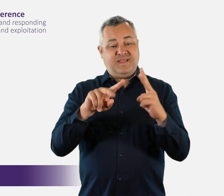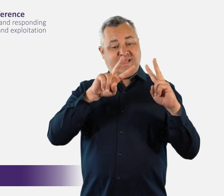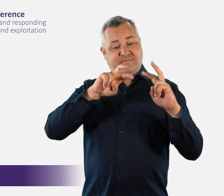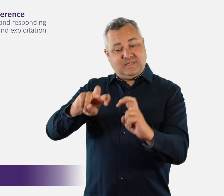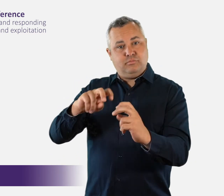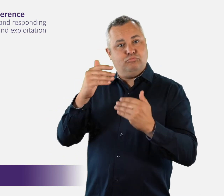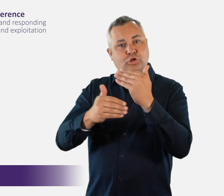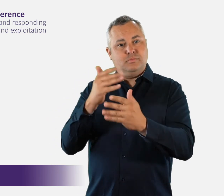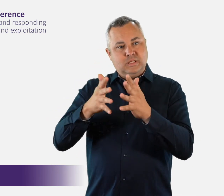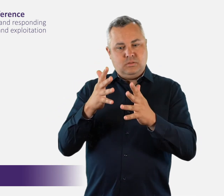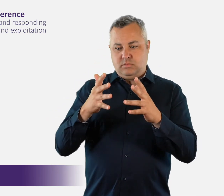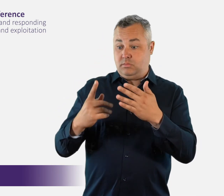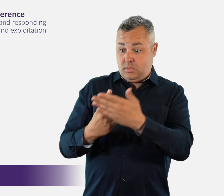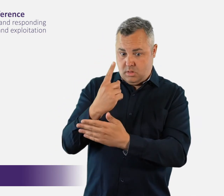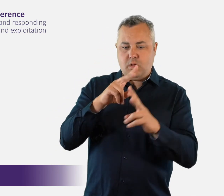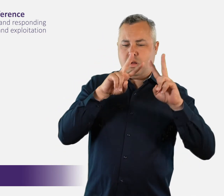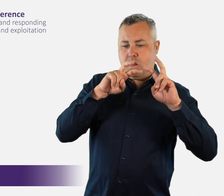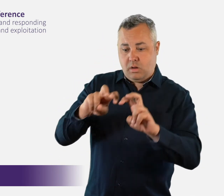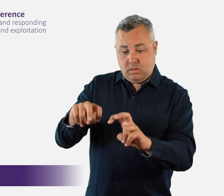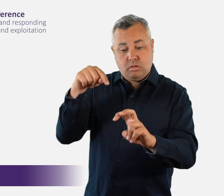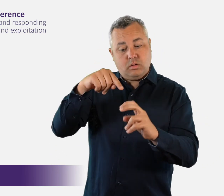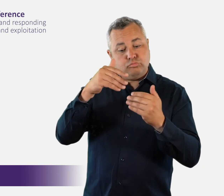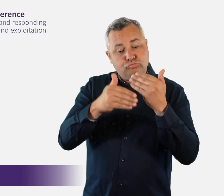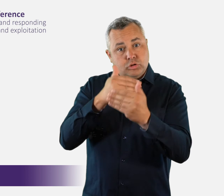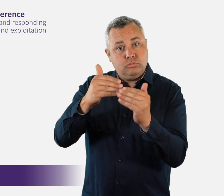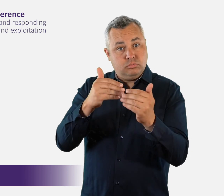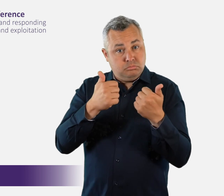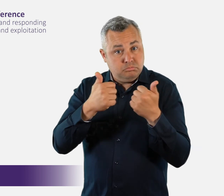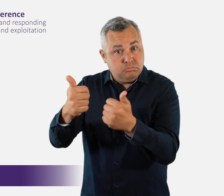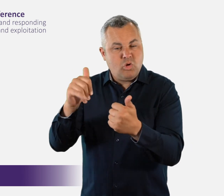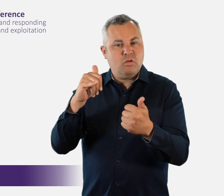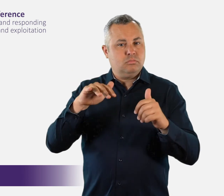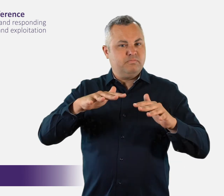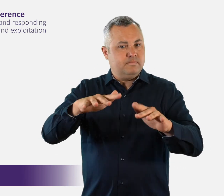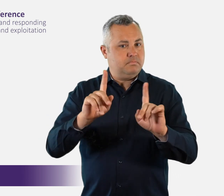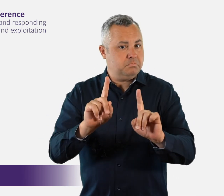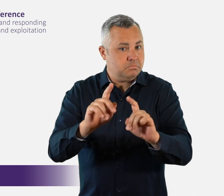(ii) the procedures for investigation; and -